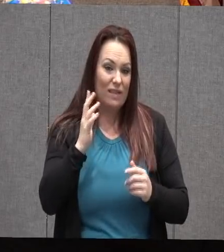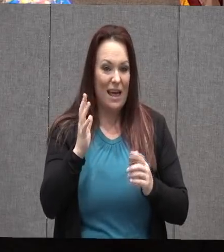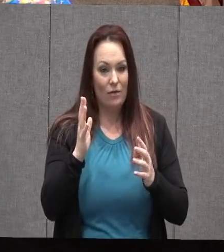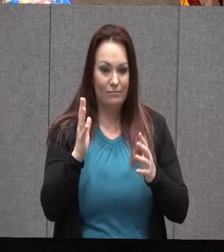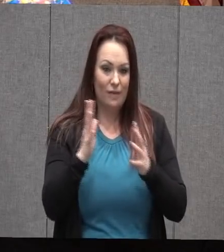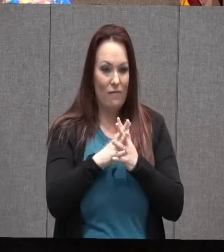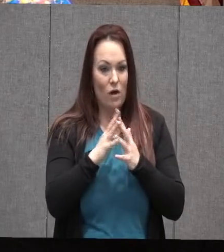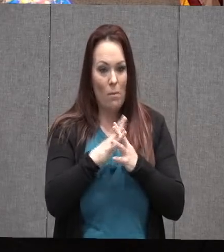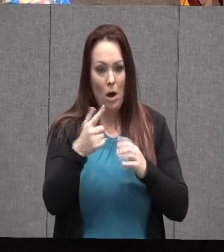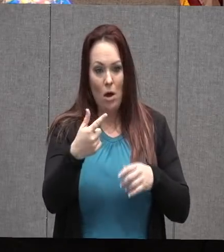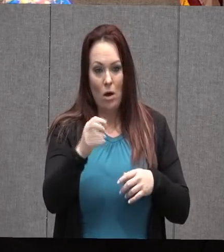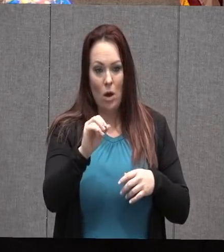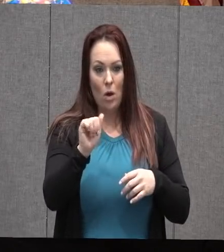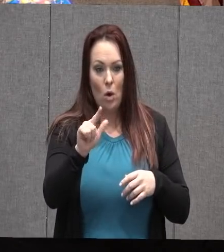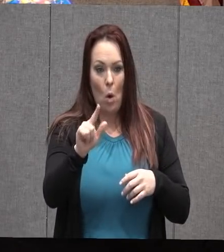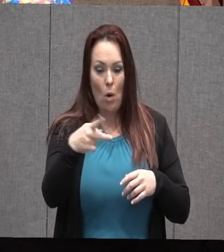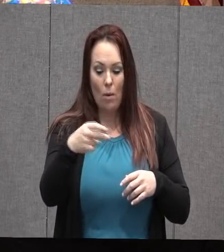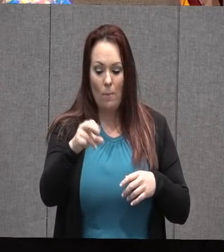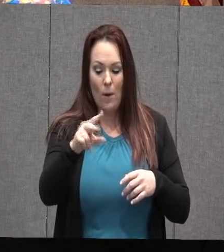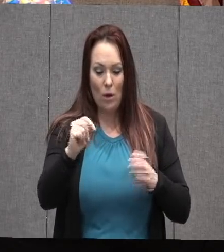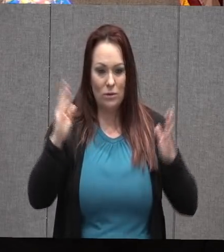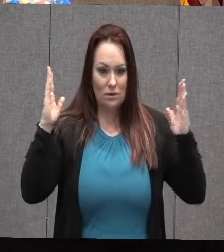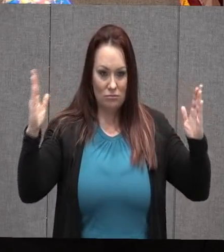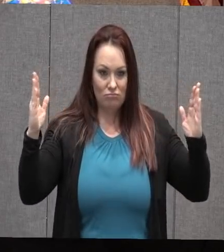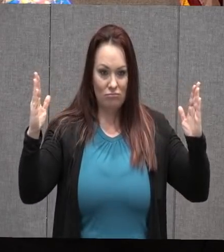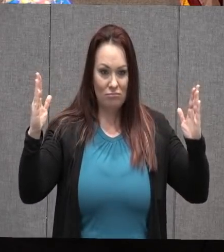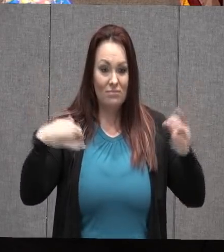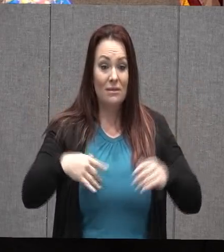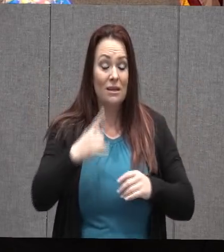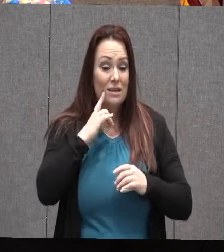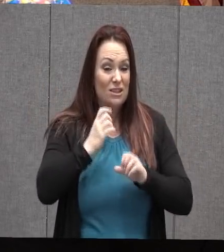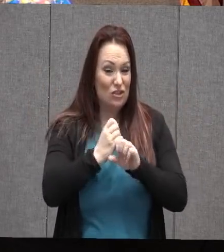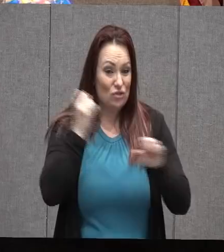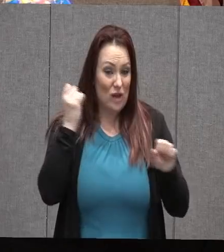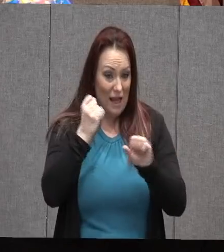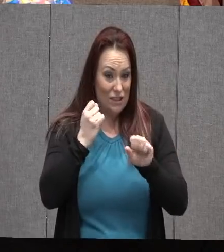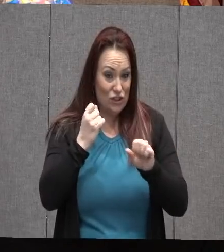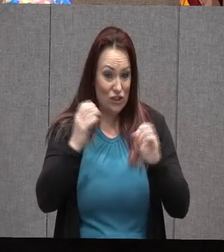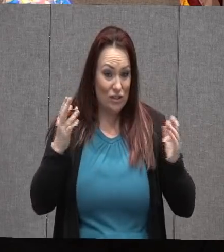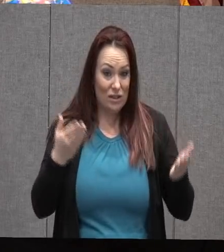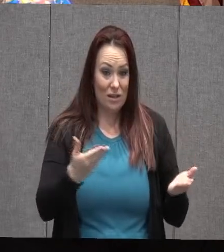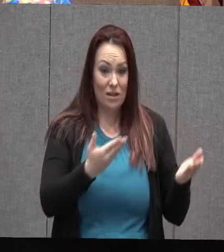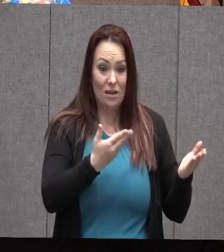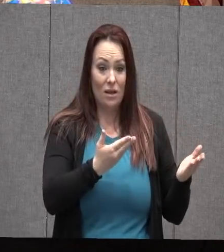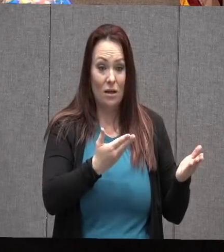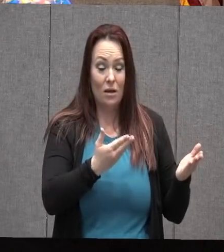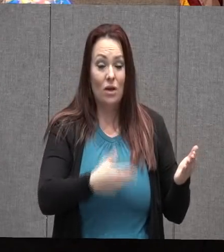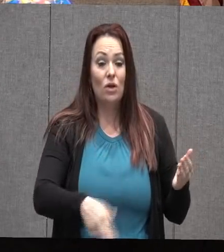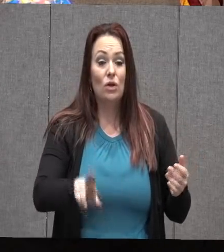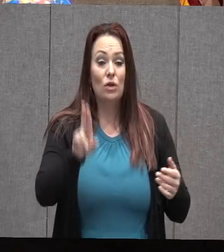stretched out to the side a little bit. U says uh like up.